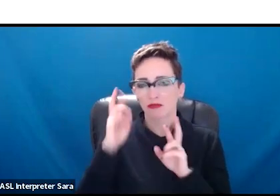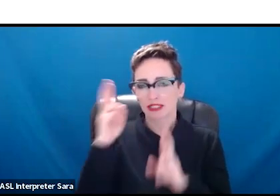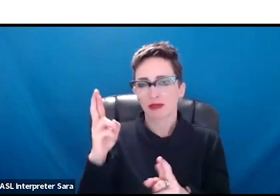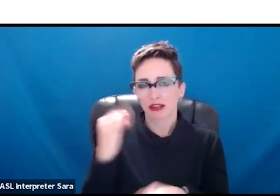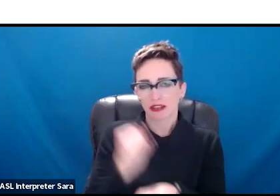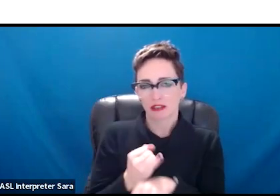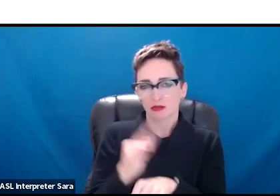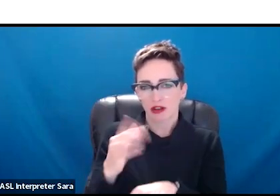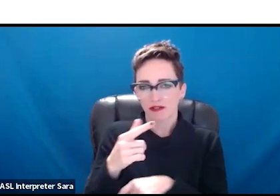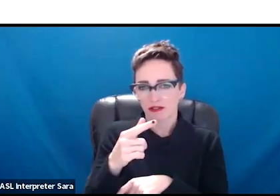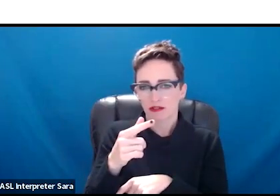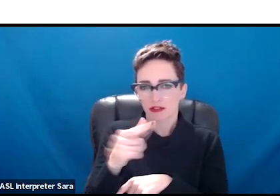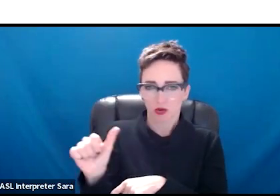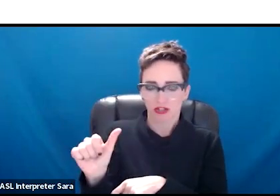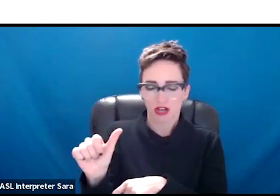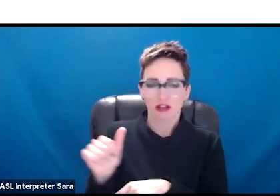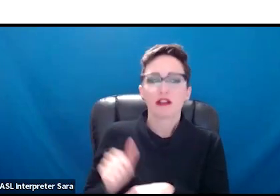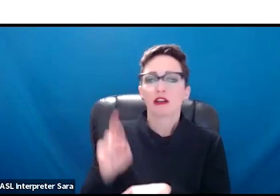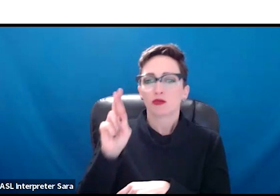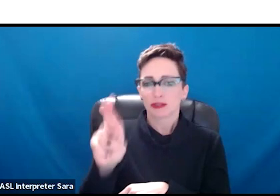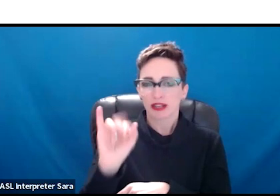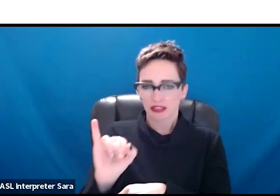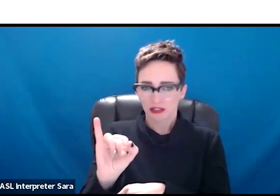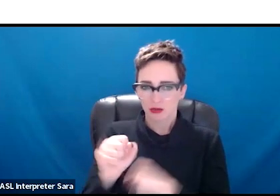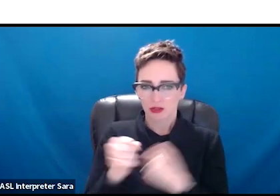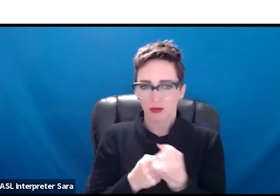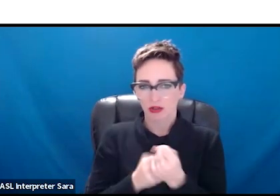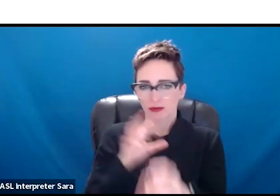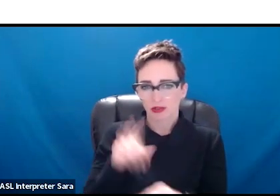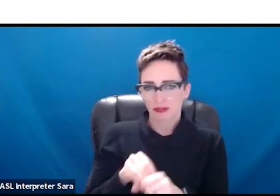and the Respect Institute supports participants in developing the skills